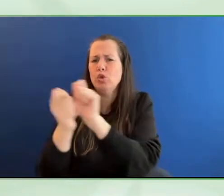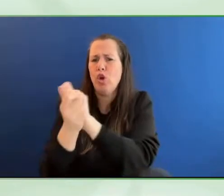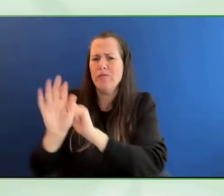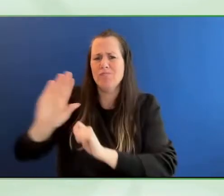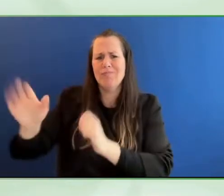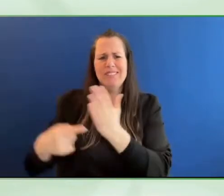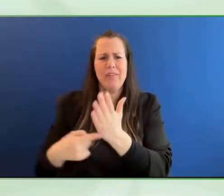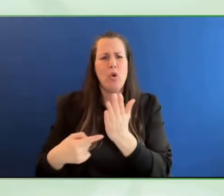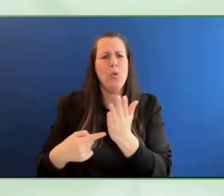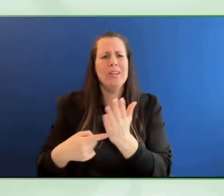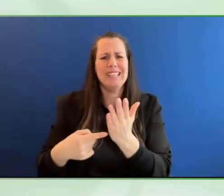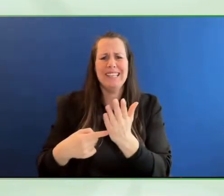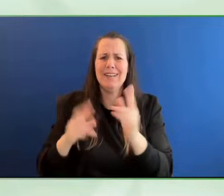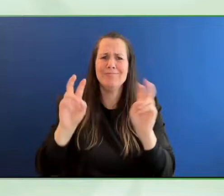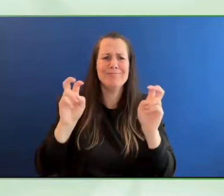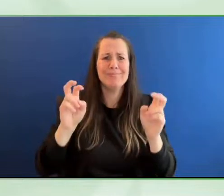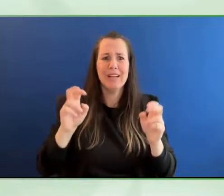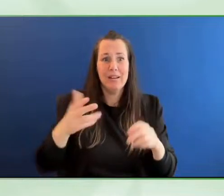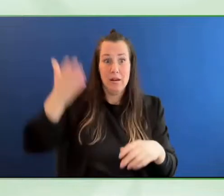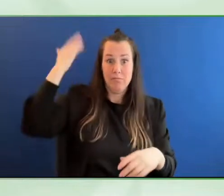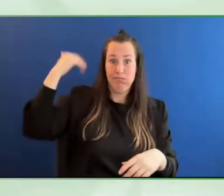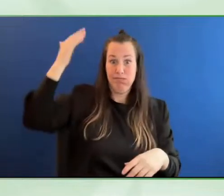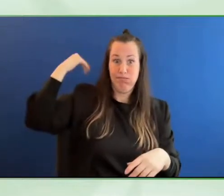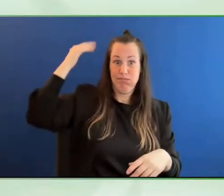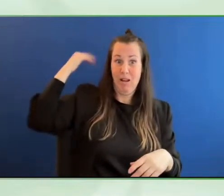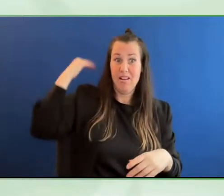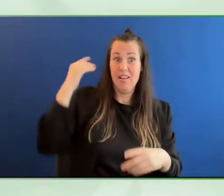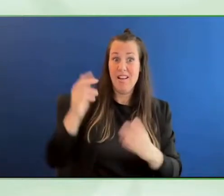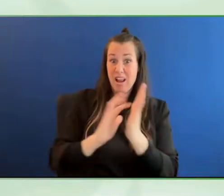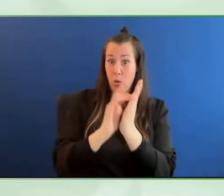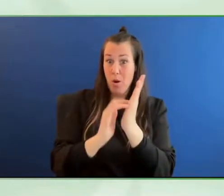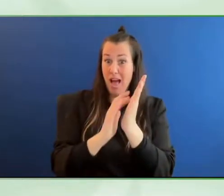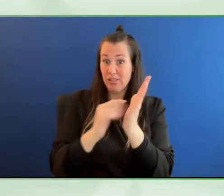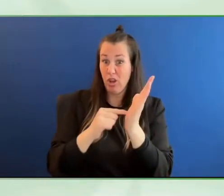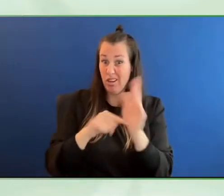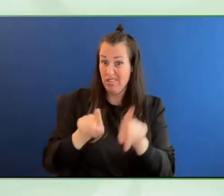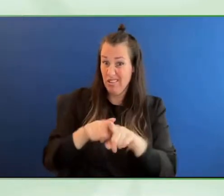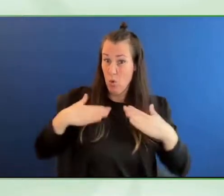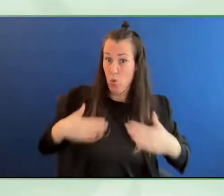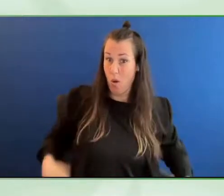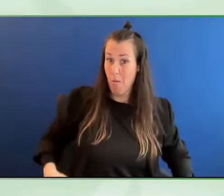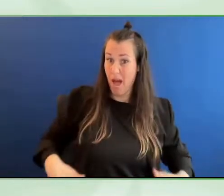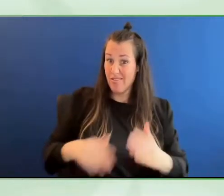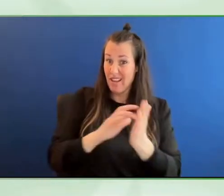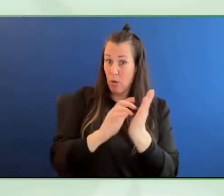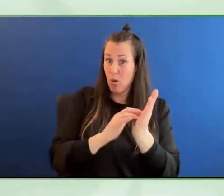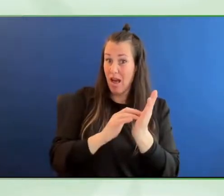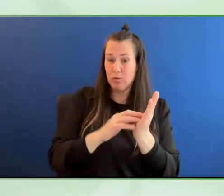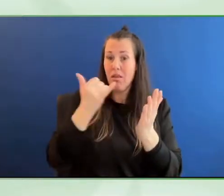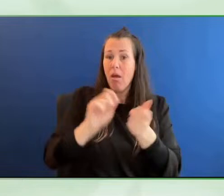We need to make sure there what comes out of it is also based on representative data, thoughtfully gathered and contextual.